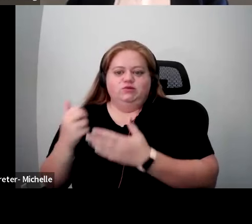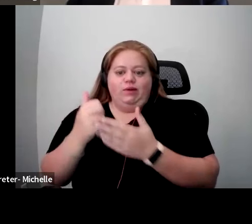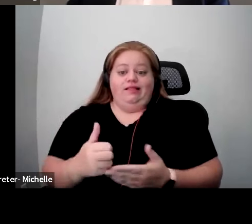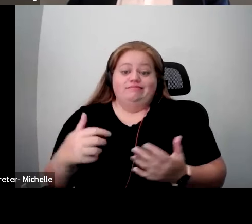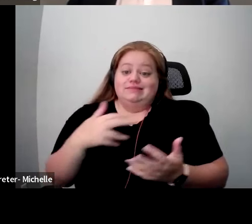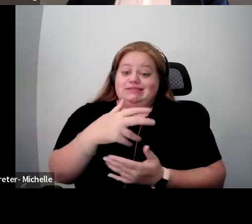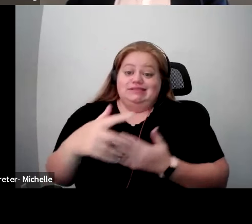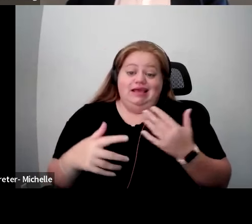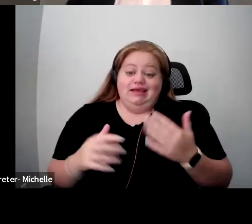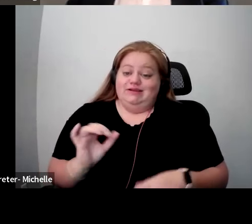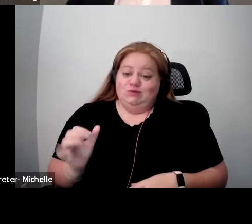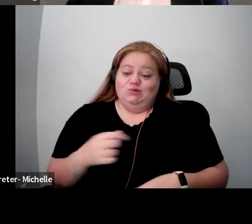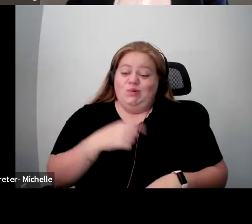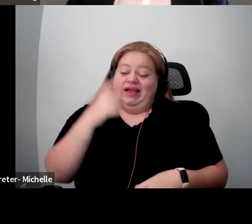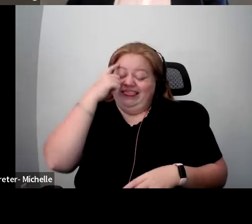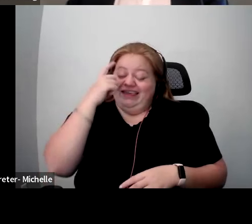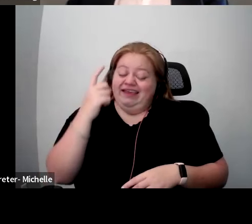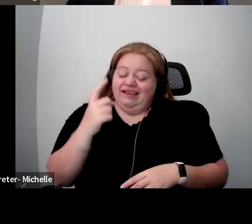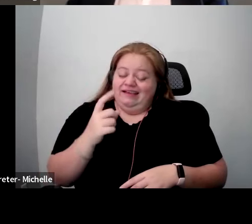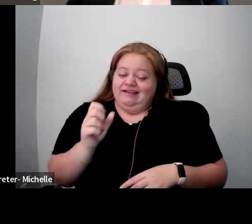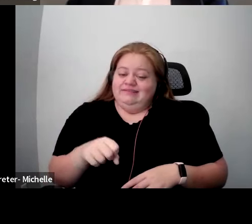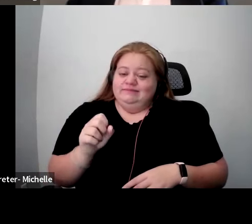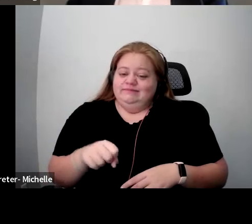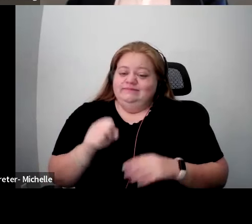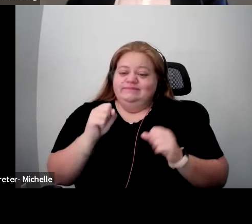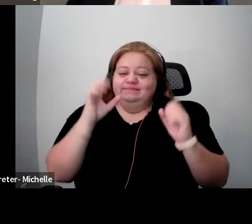So I think, really, there's some wonderful, amazing tools